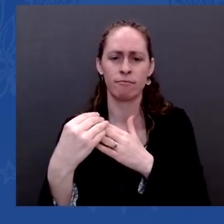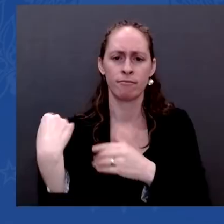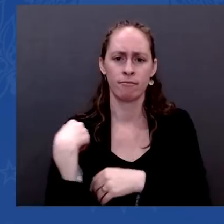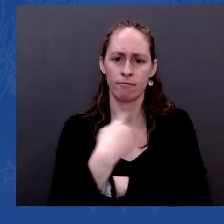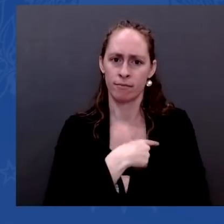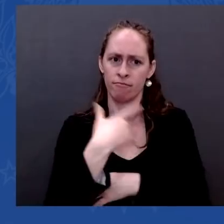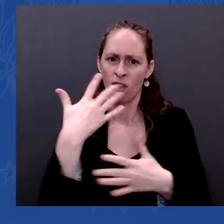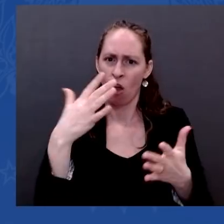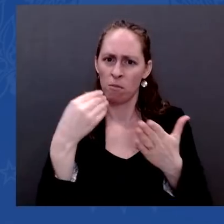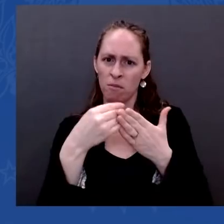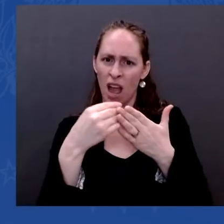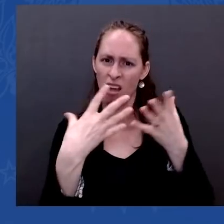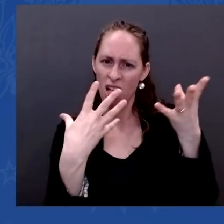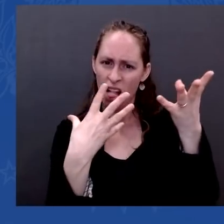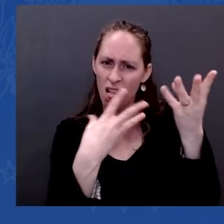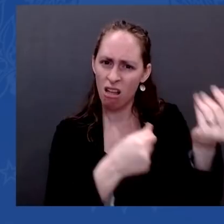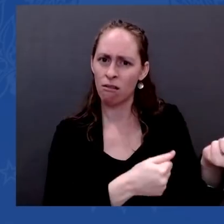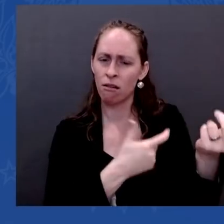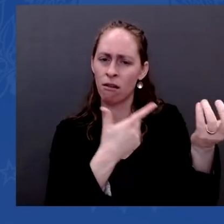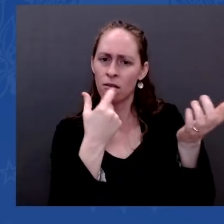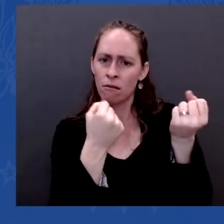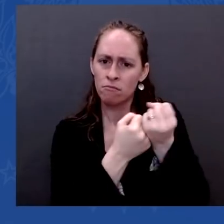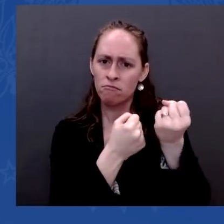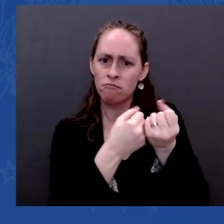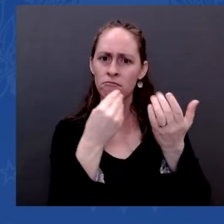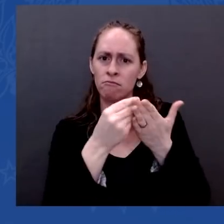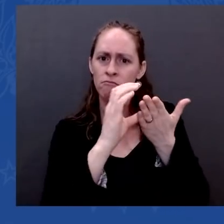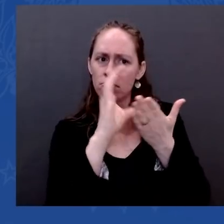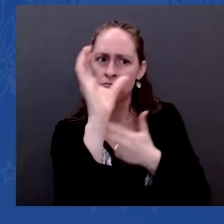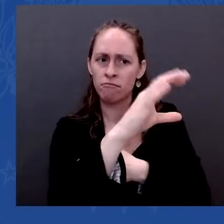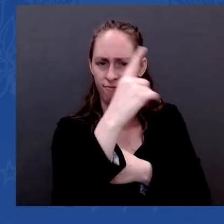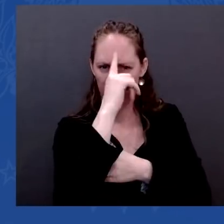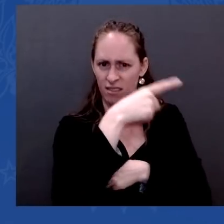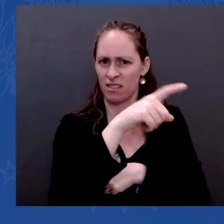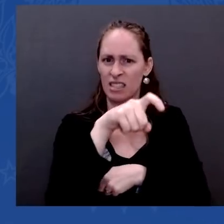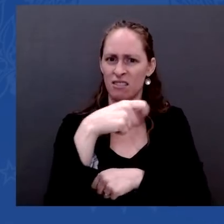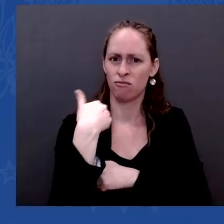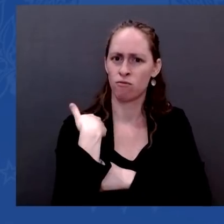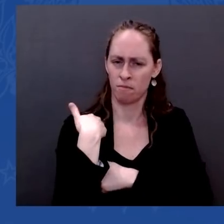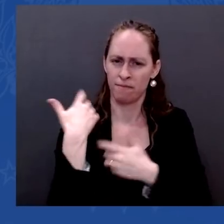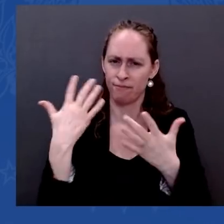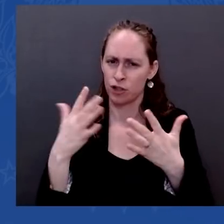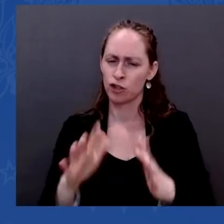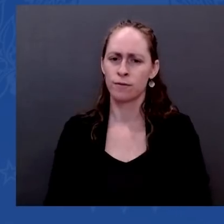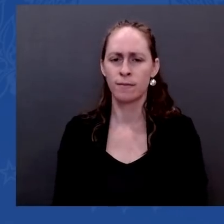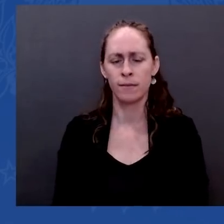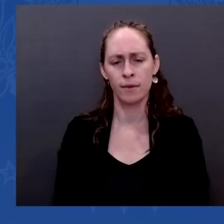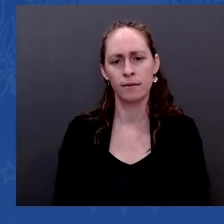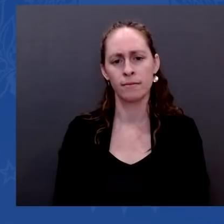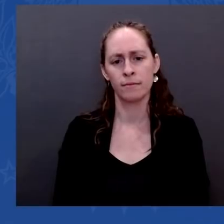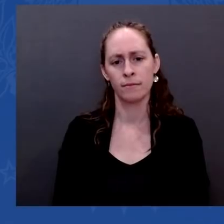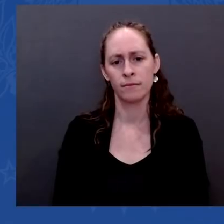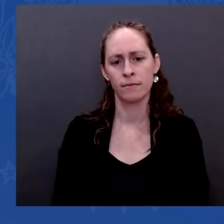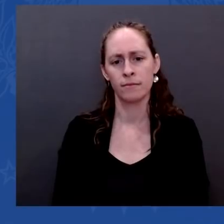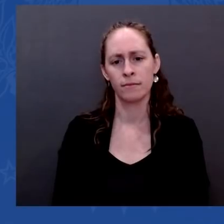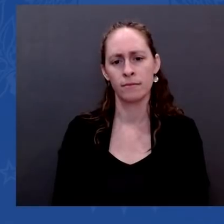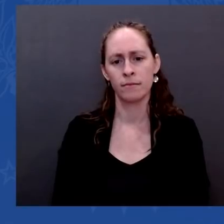And we are the country that contributes a great share -- we're not fully -- we don't fully agree with you